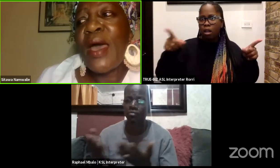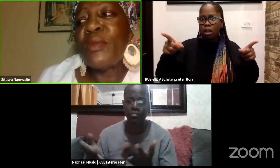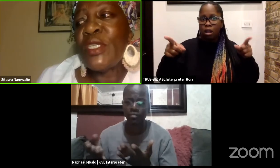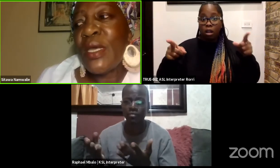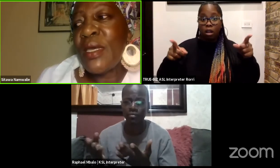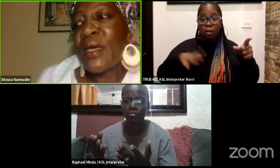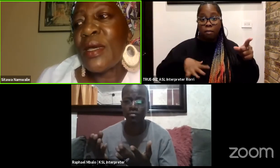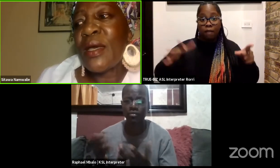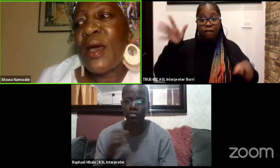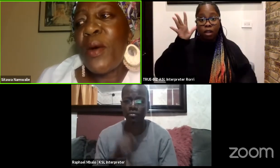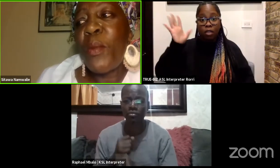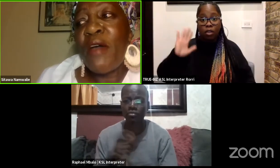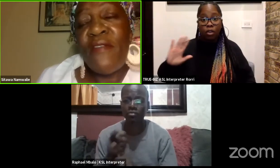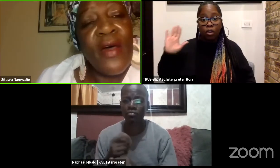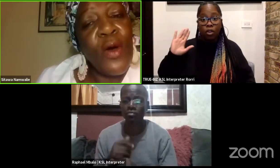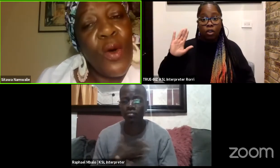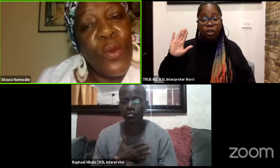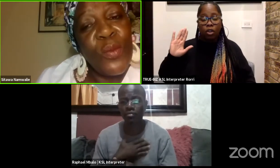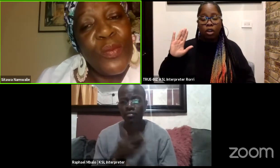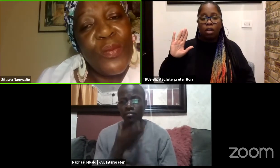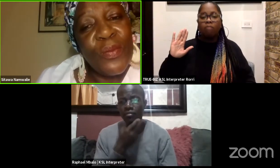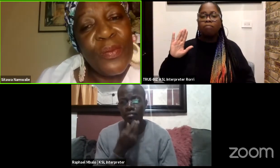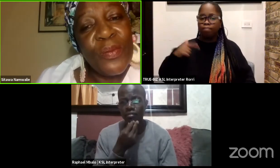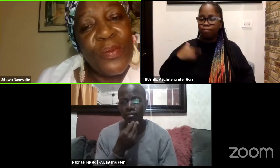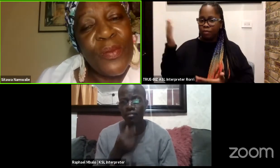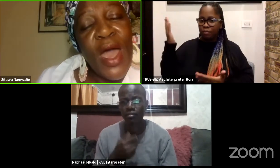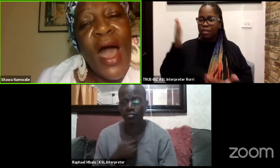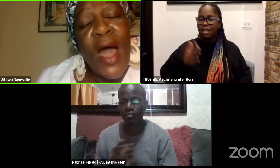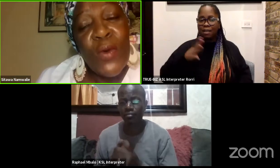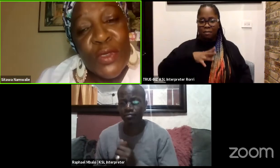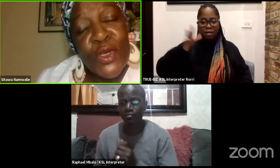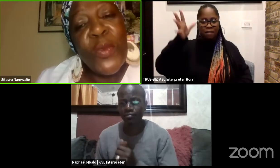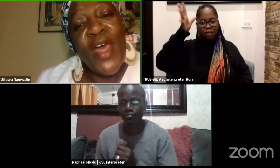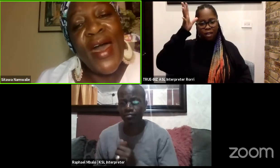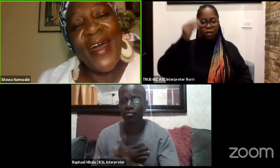I am taking my father home. I will stop there.